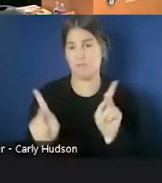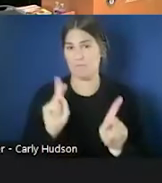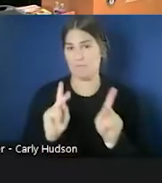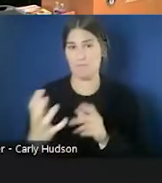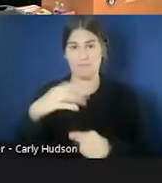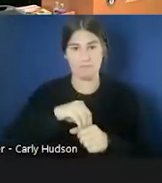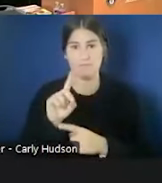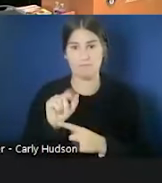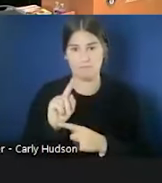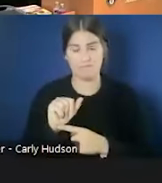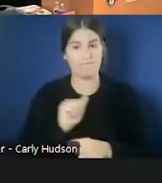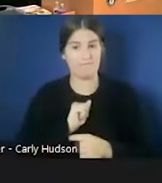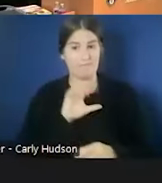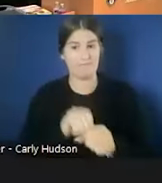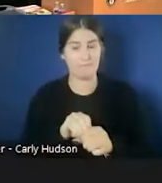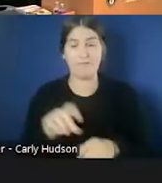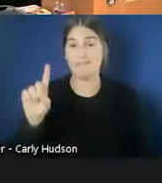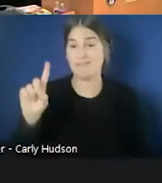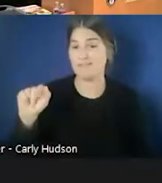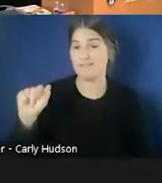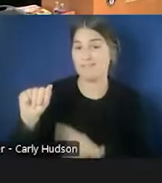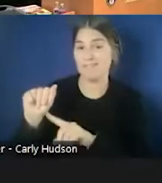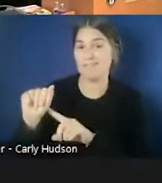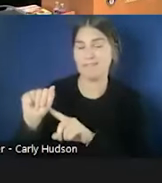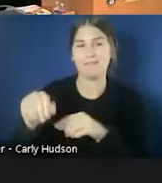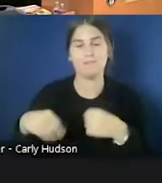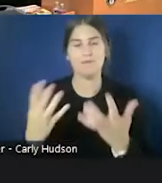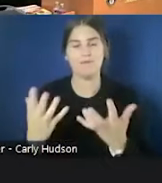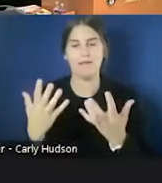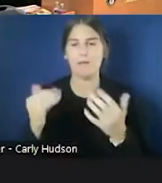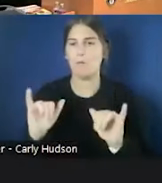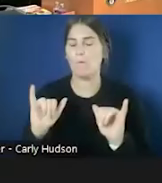the thing I love about data is that data gives us a lot of insight gives us a lot of numbers